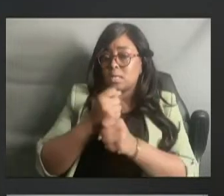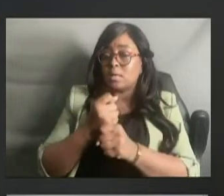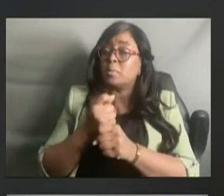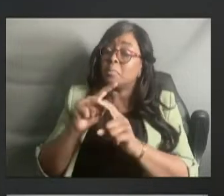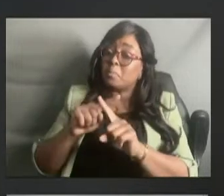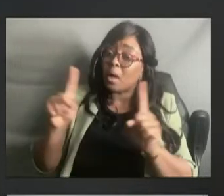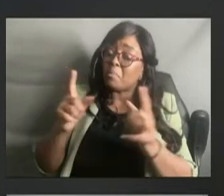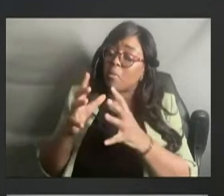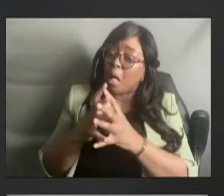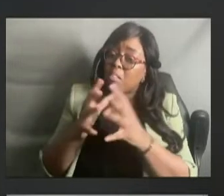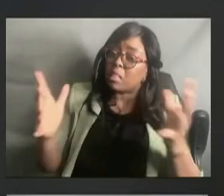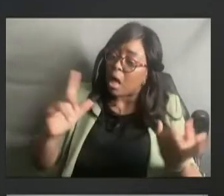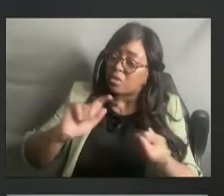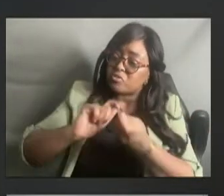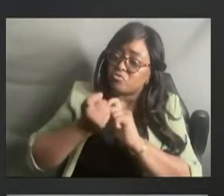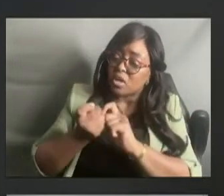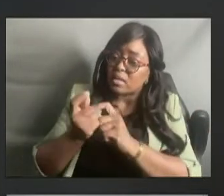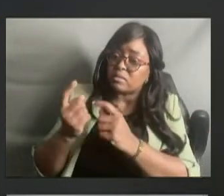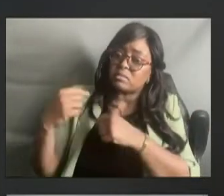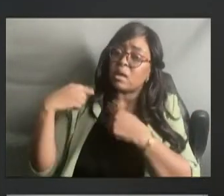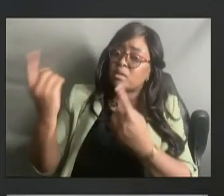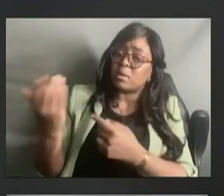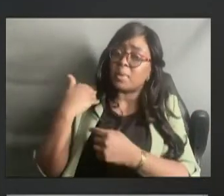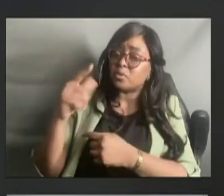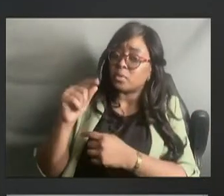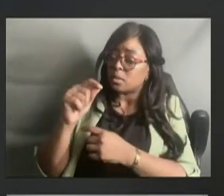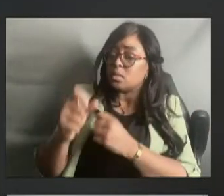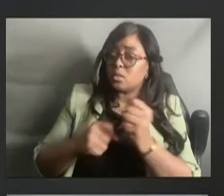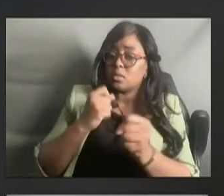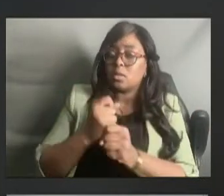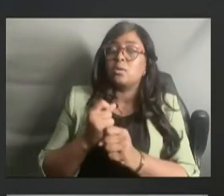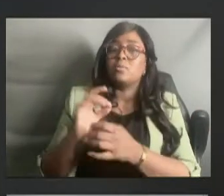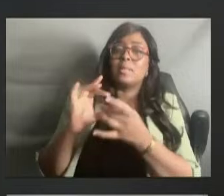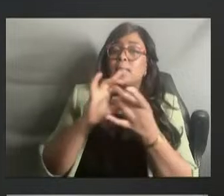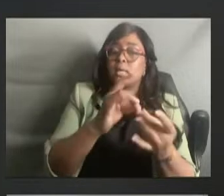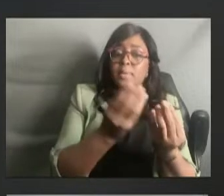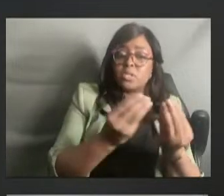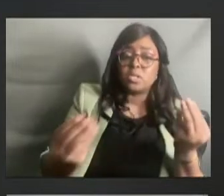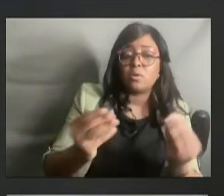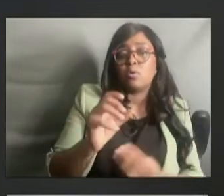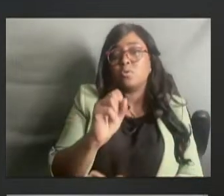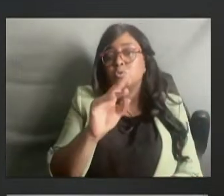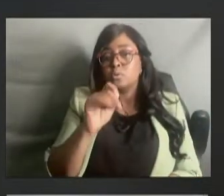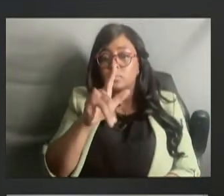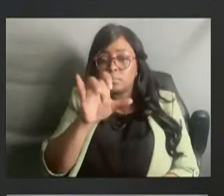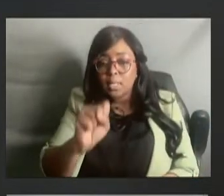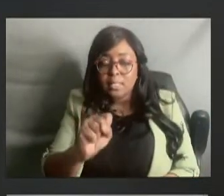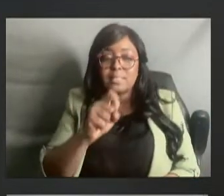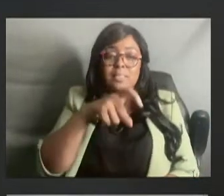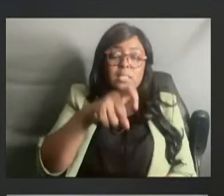lot in the last 20 years, except a lot has changed in the last 20